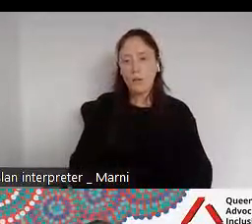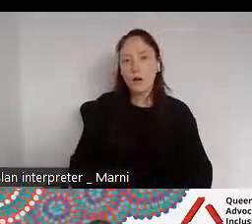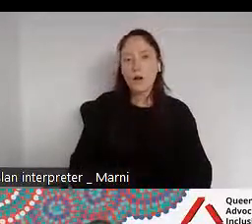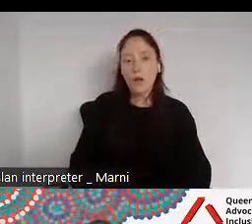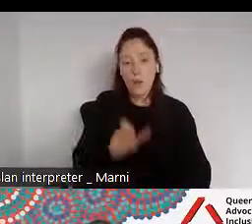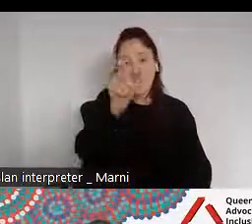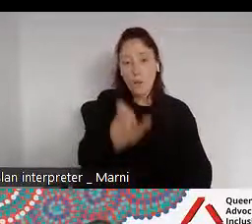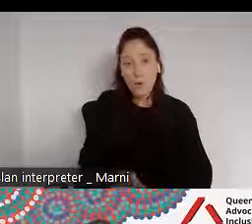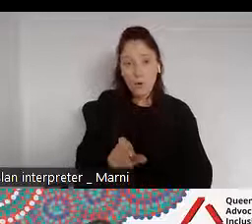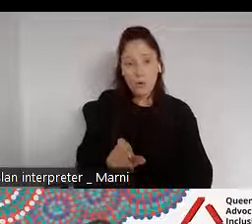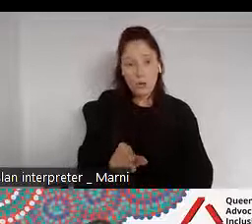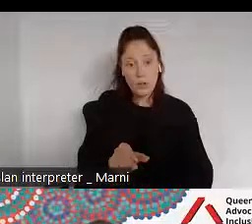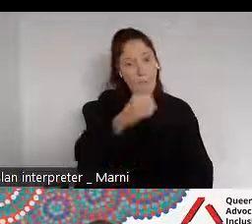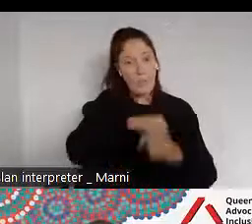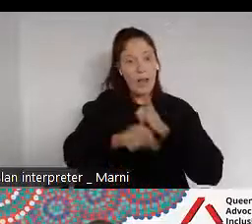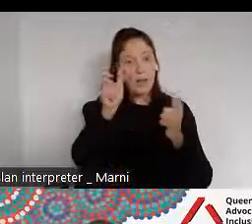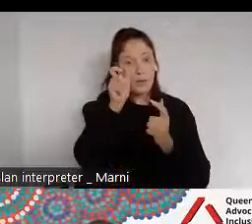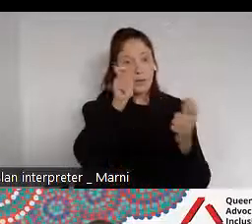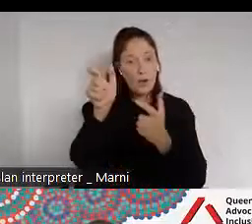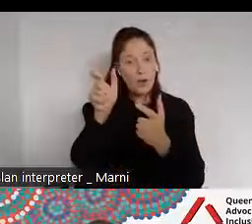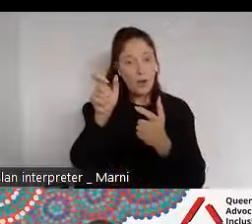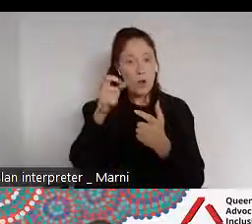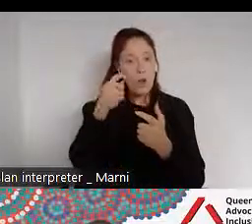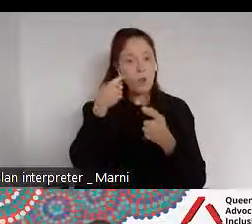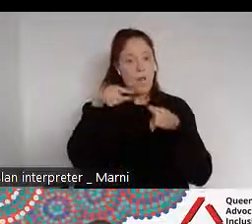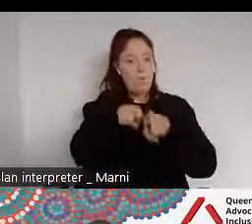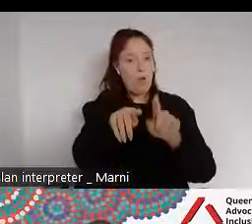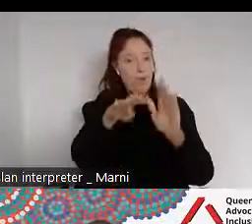the general principles that we discussed at the beginning of the presentation, whether